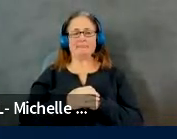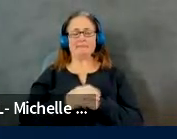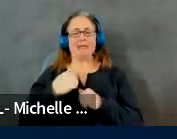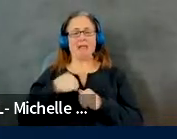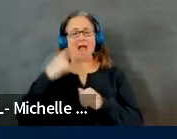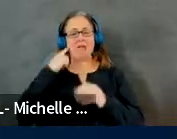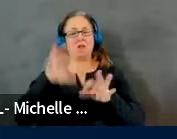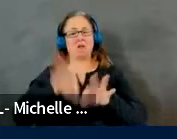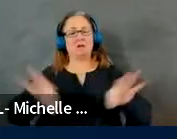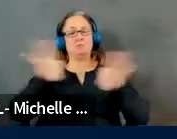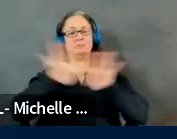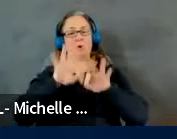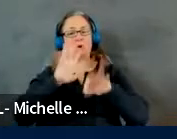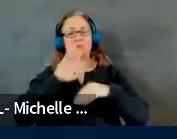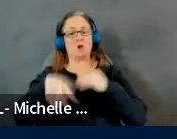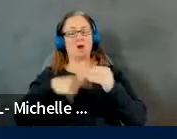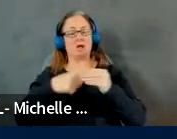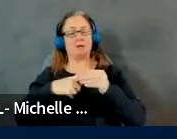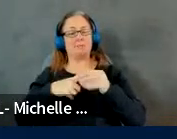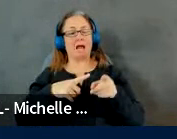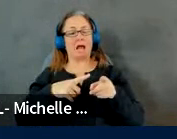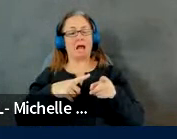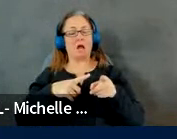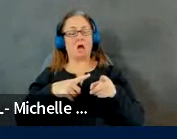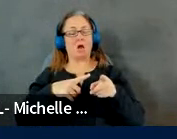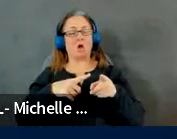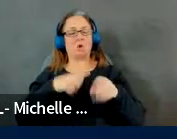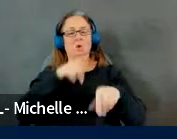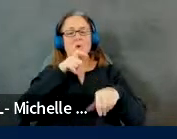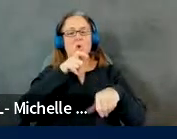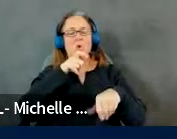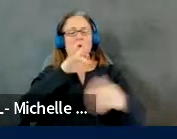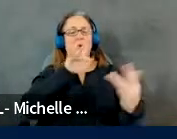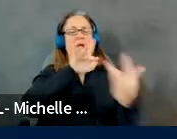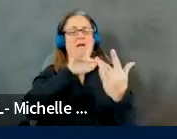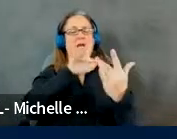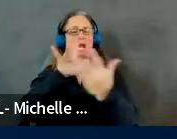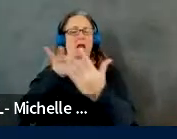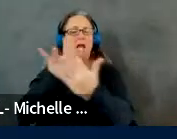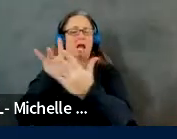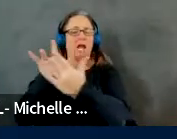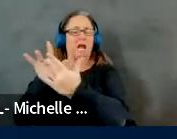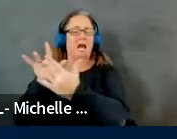to talk a little bit about what the reach of this series has been to date. We were able to